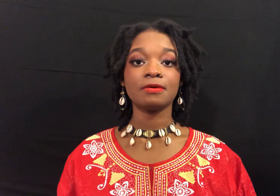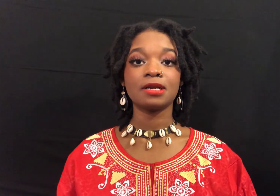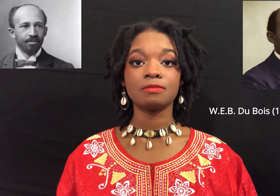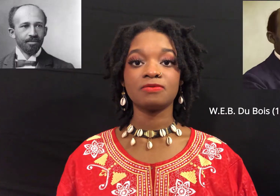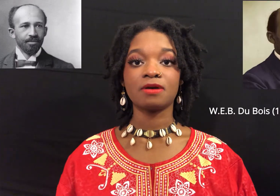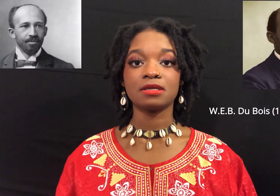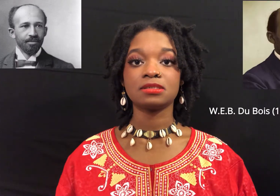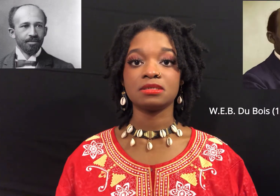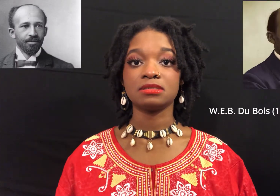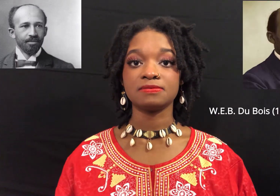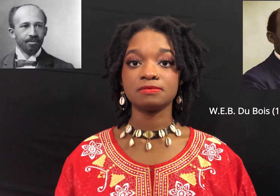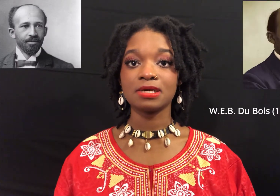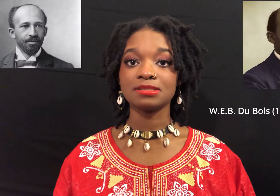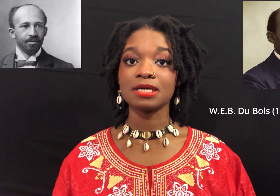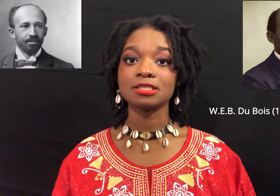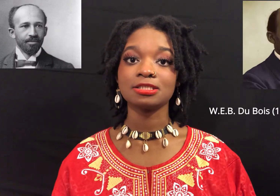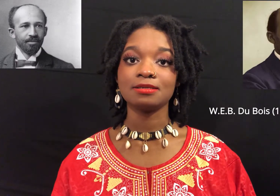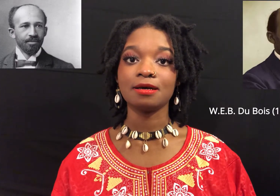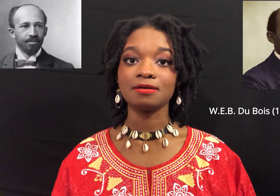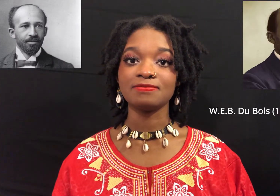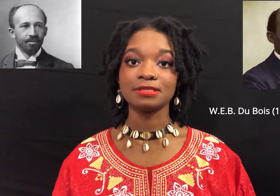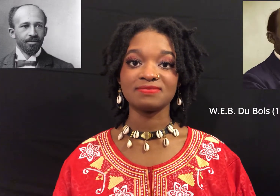Now we're going to move on to the civil rights section of this video.